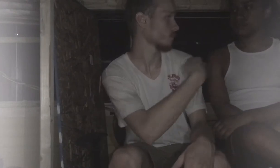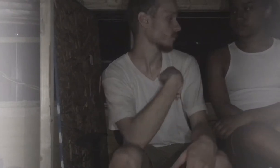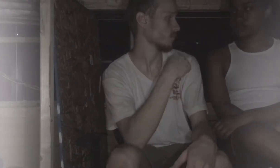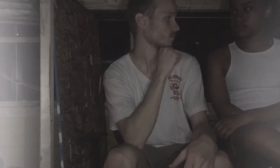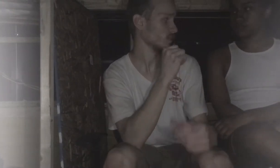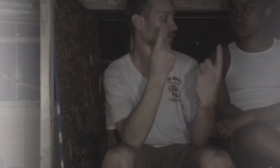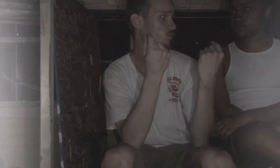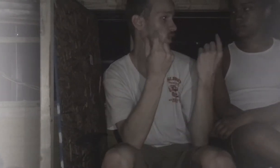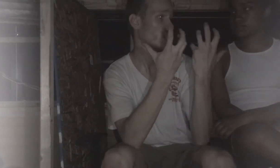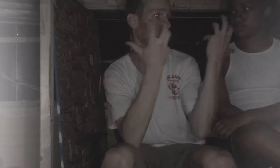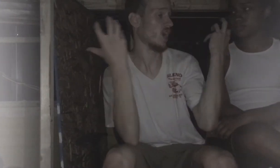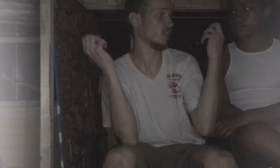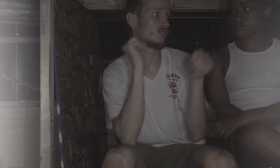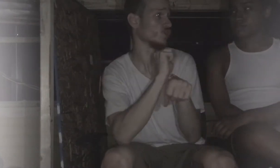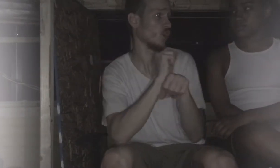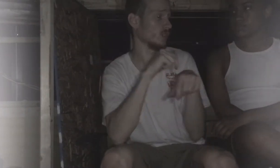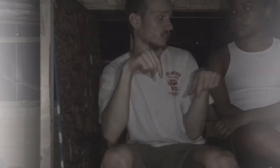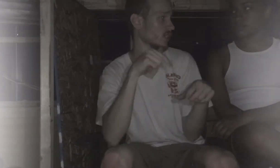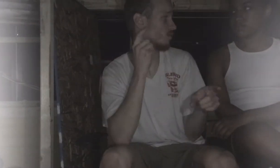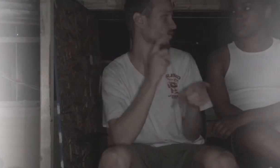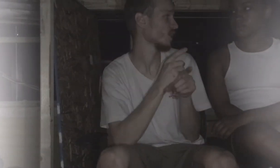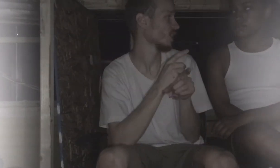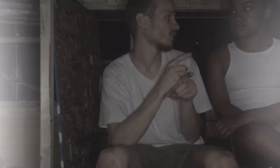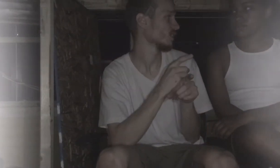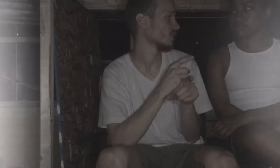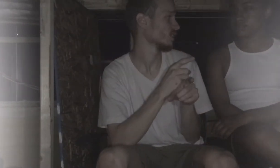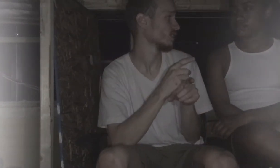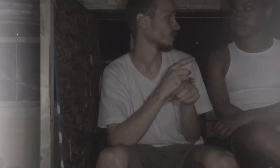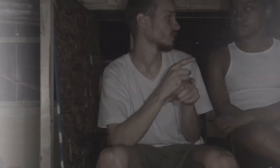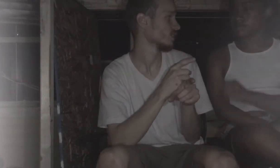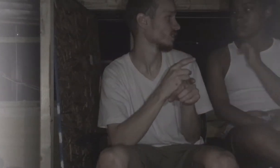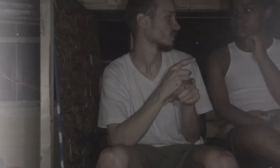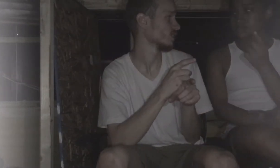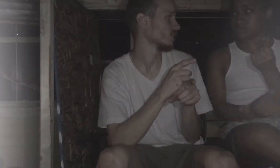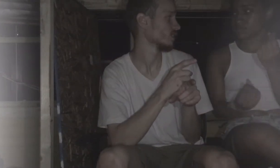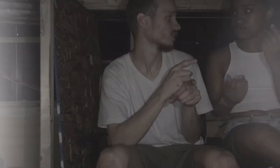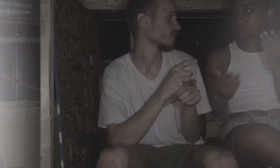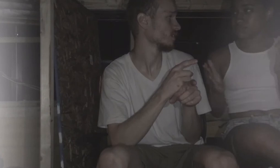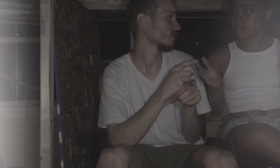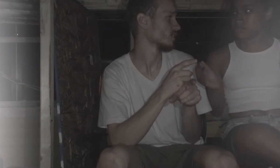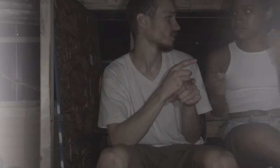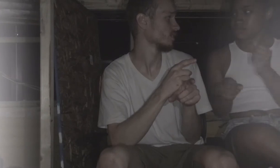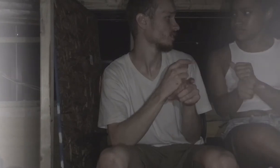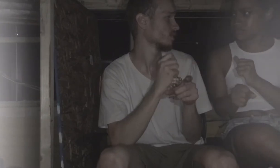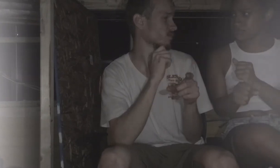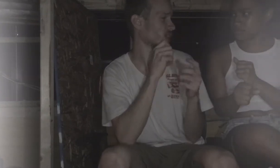hey, we doing not much work, right? not doing much work?